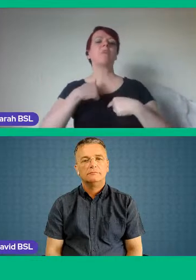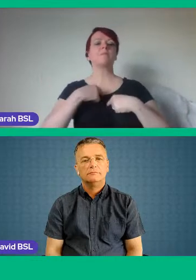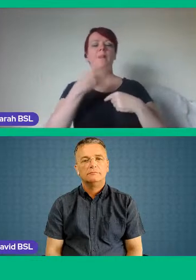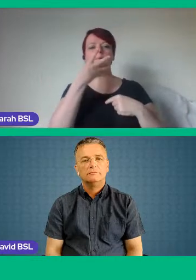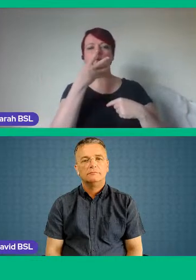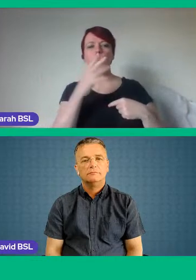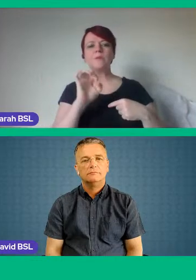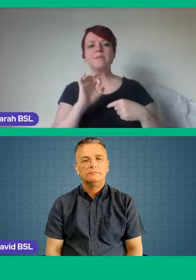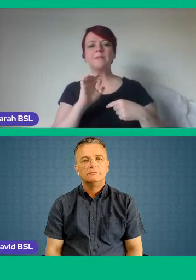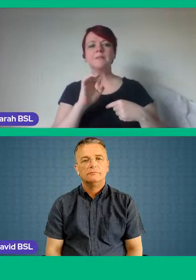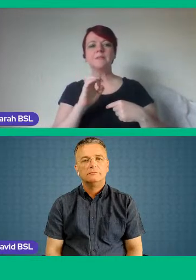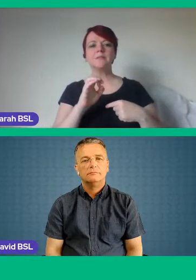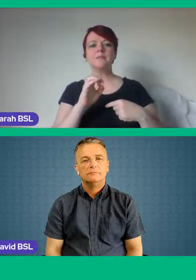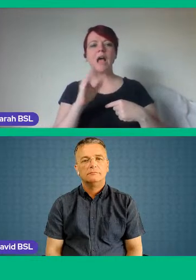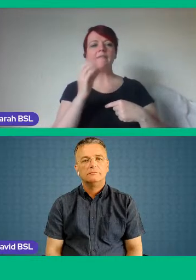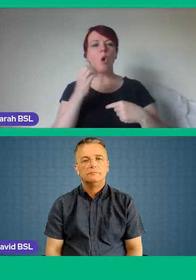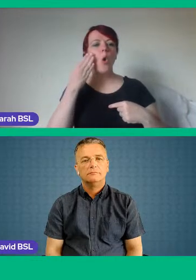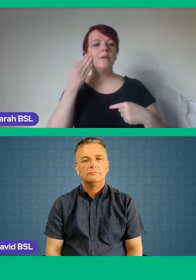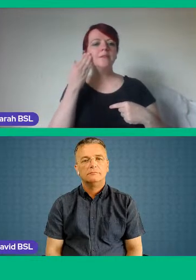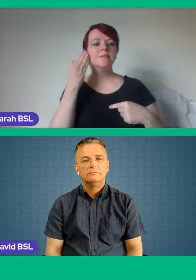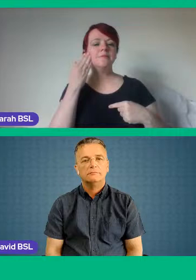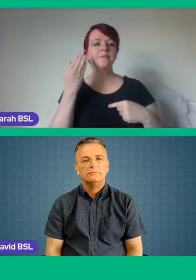brown hair